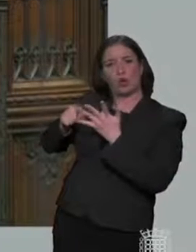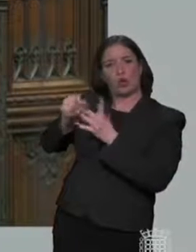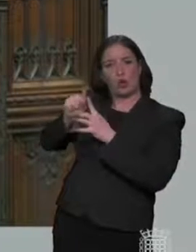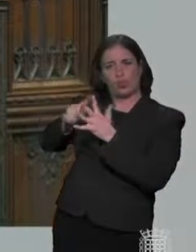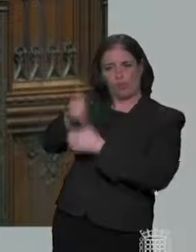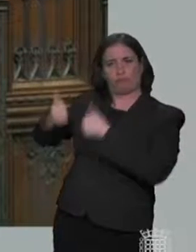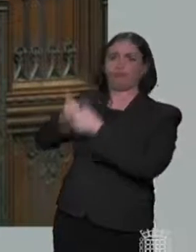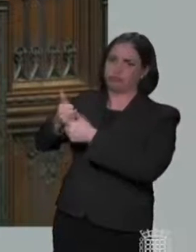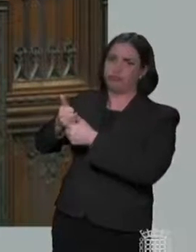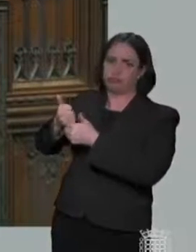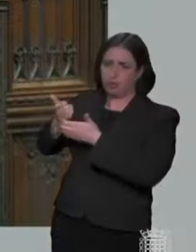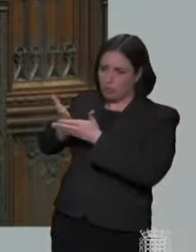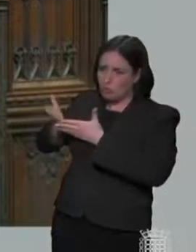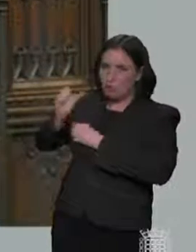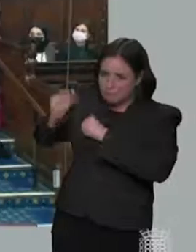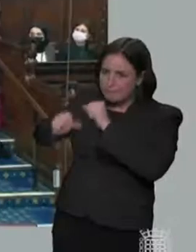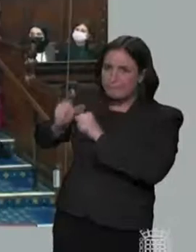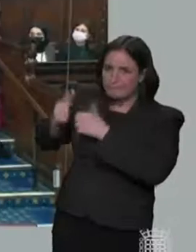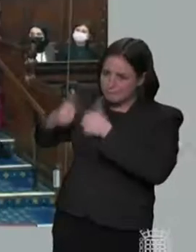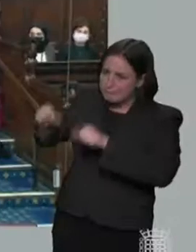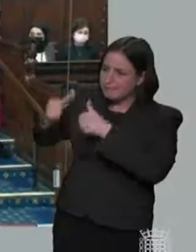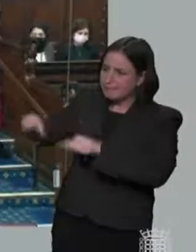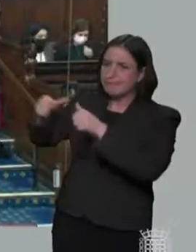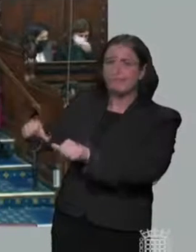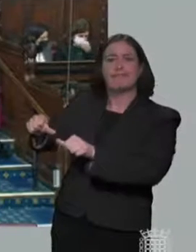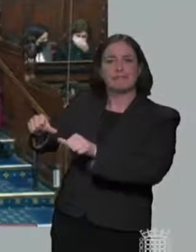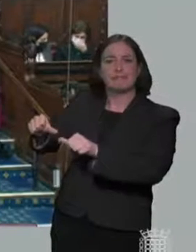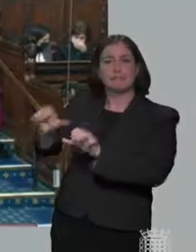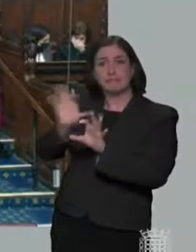and those beyond this house if you want to get to the entire purpose of the bill